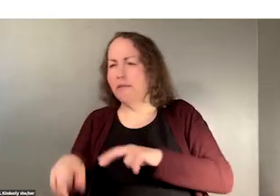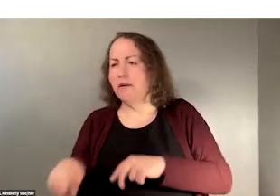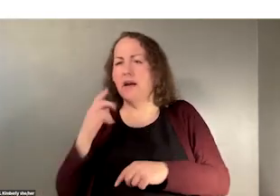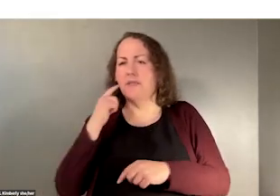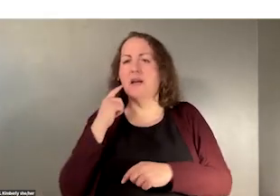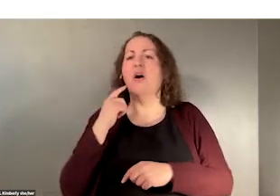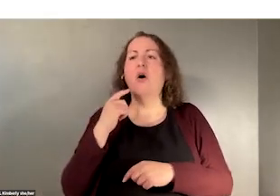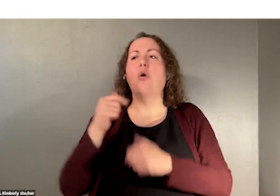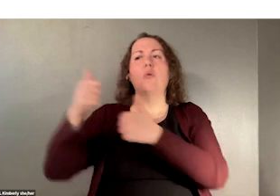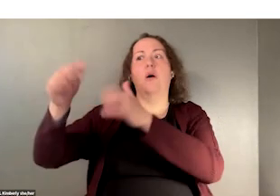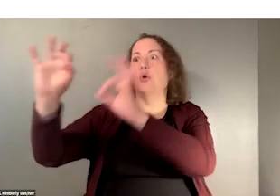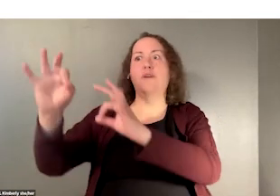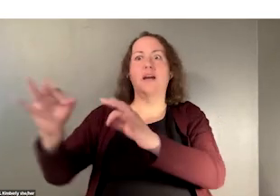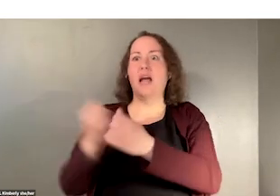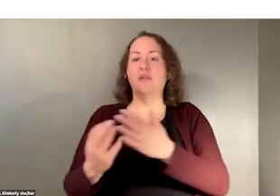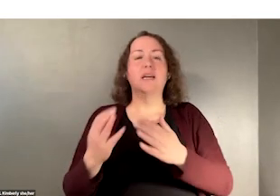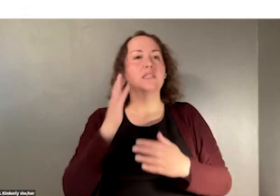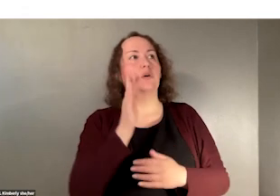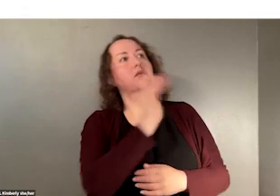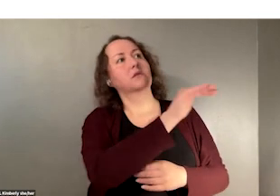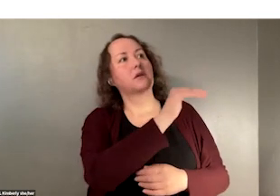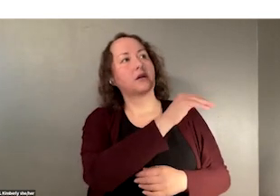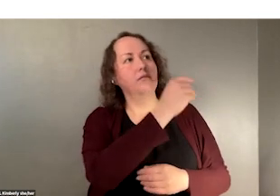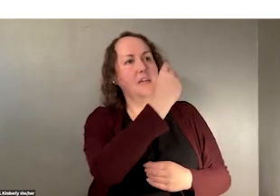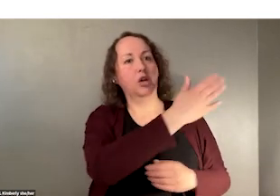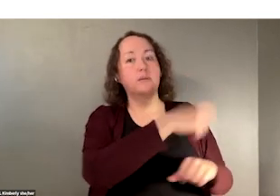And then you can go ahead and let them know it's time to go in and certify it.